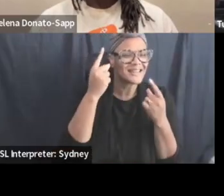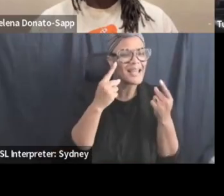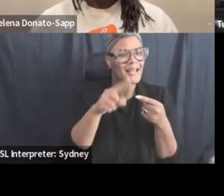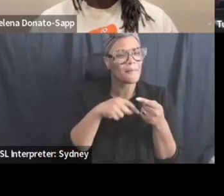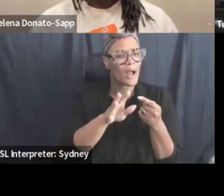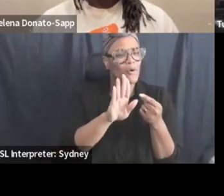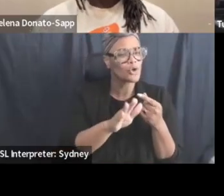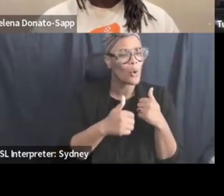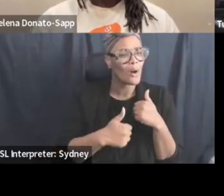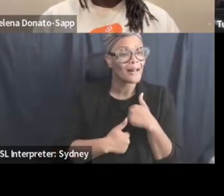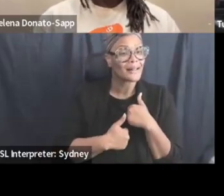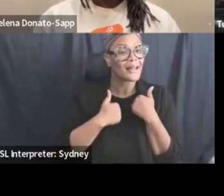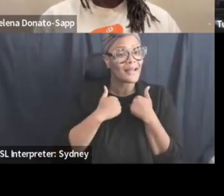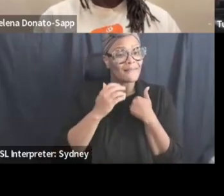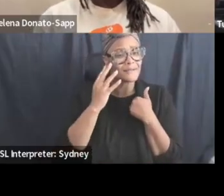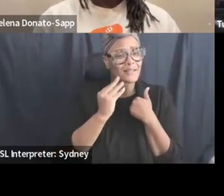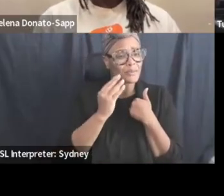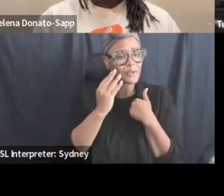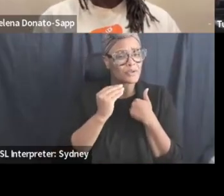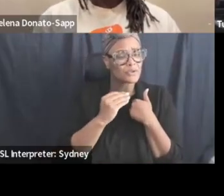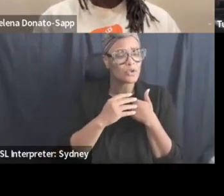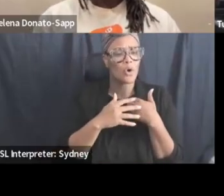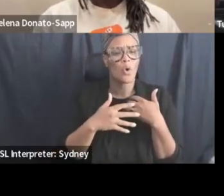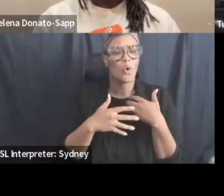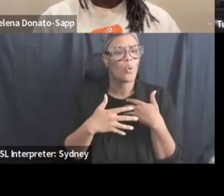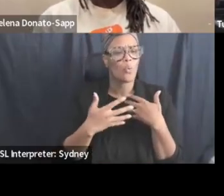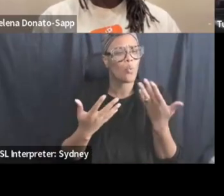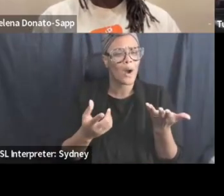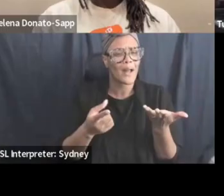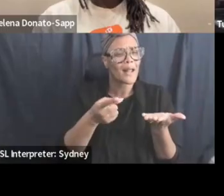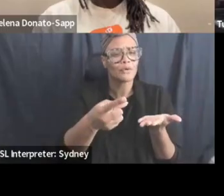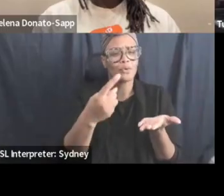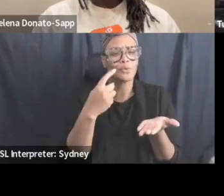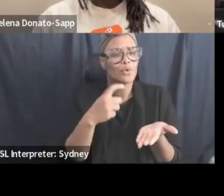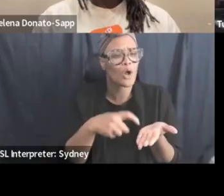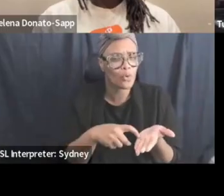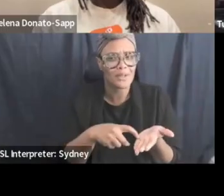about what supports or gets in the way of supporting black students with disabilities?